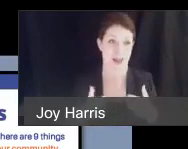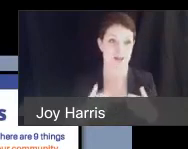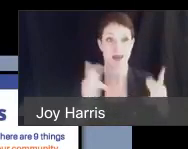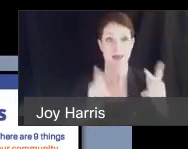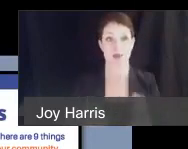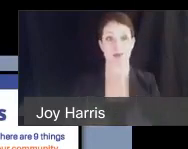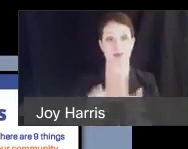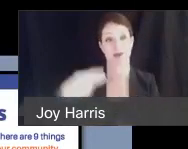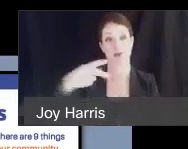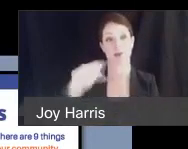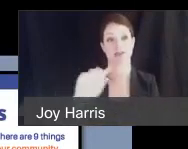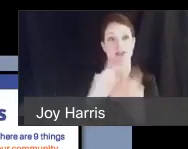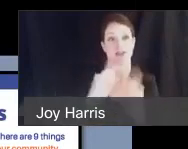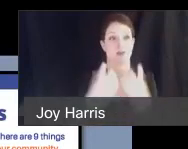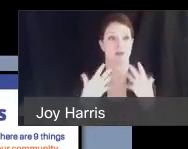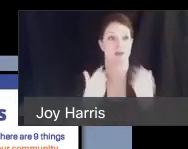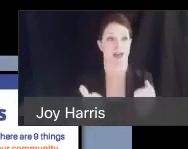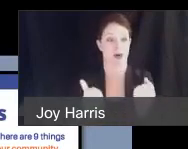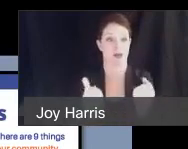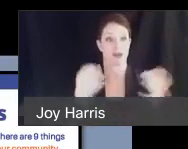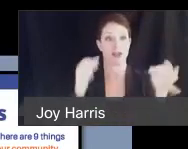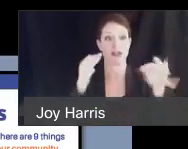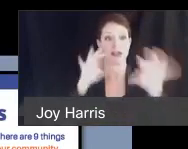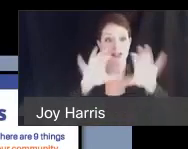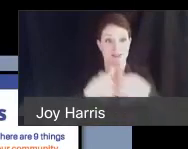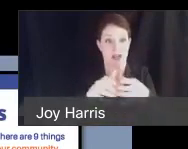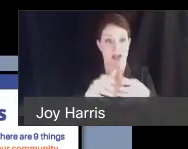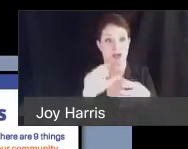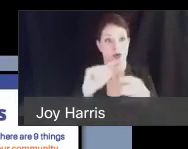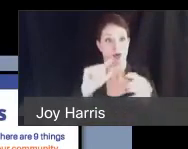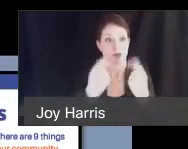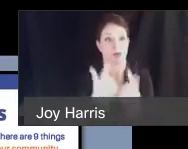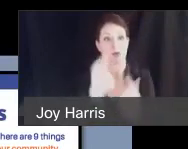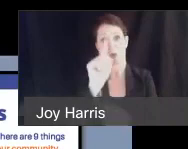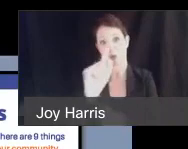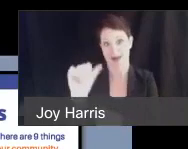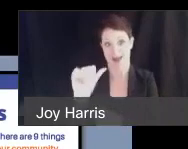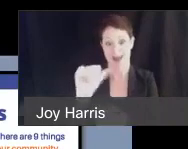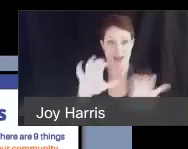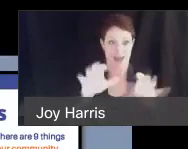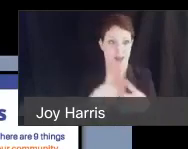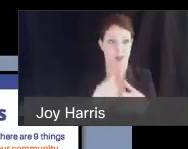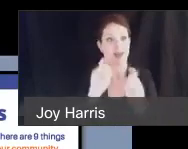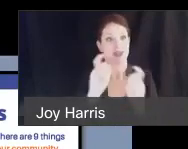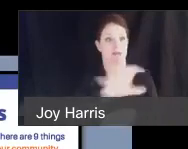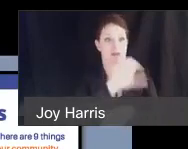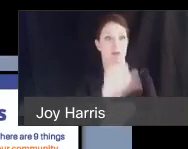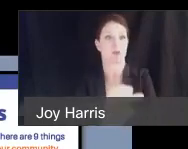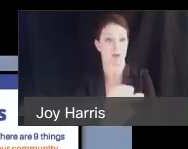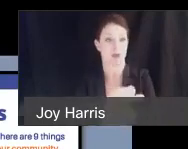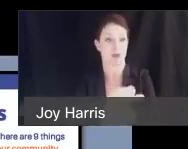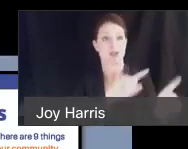Department of Health defined 1A category will be given appointments to get vaccinated at this